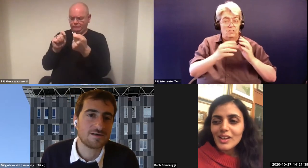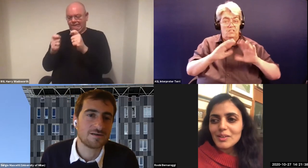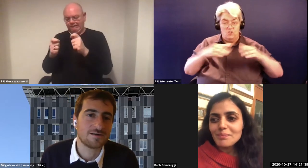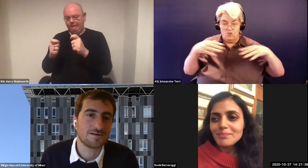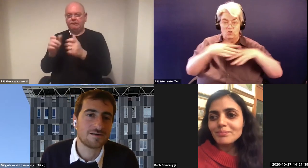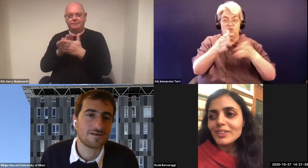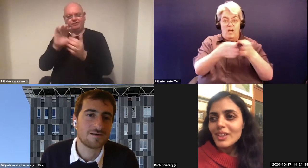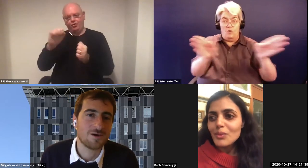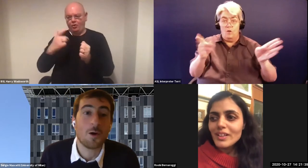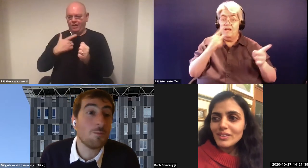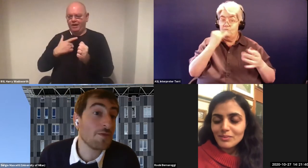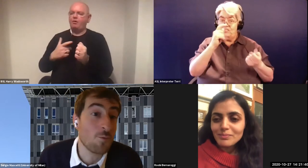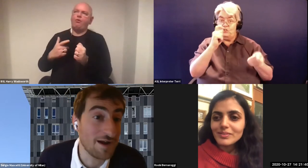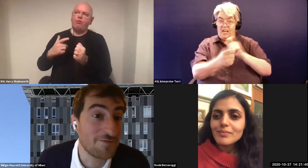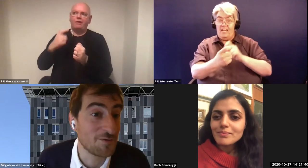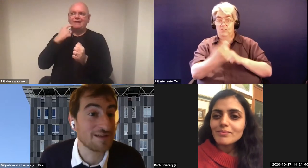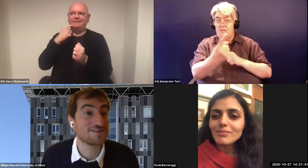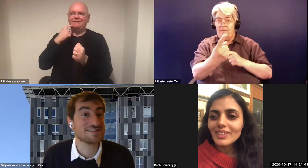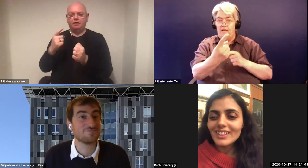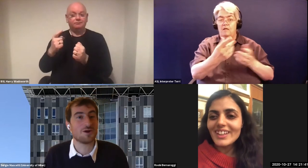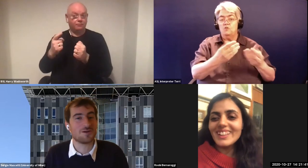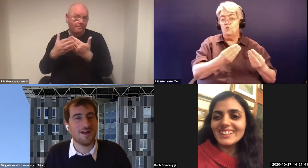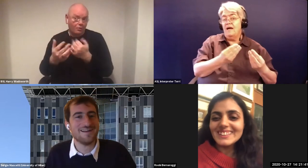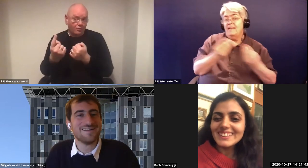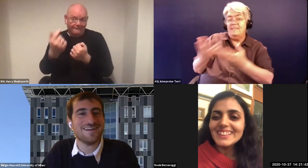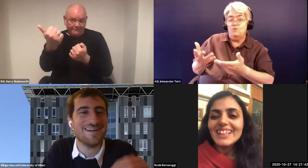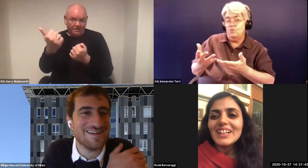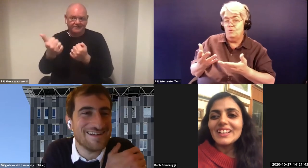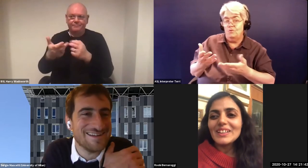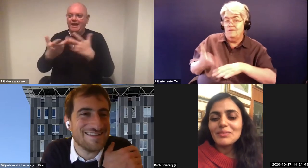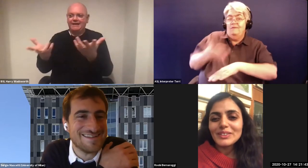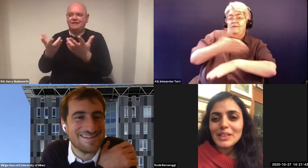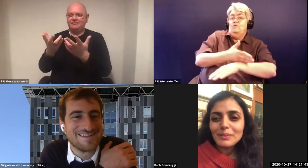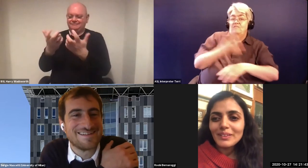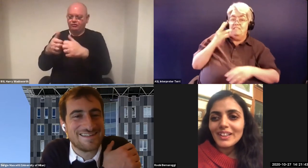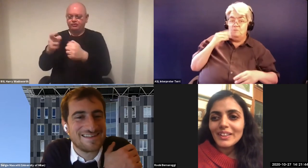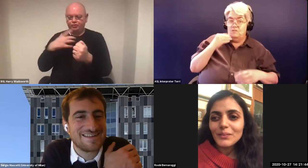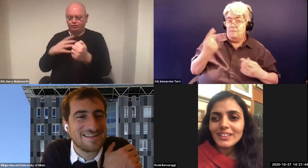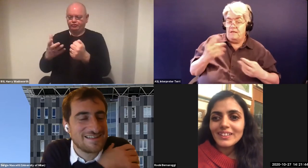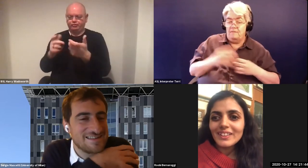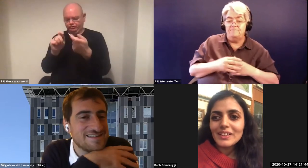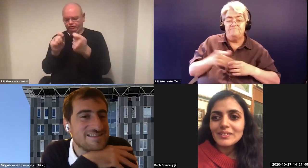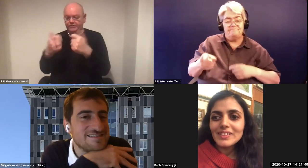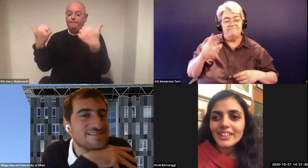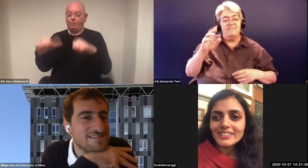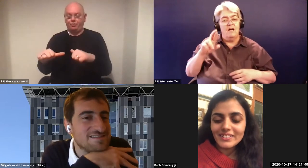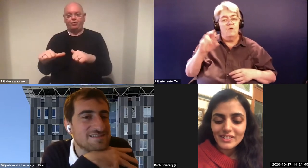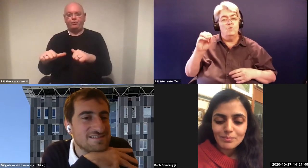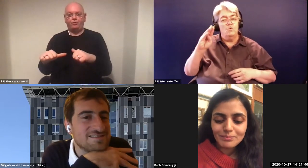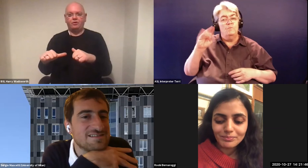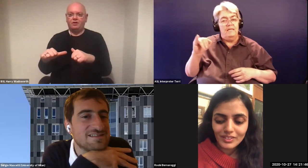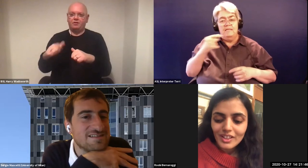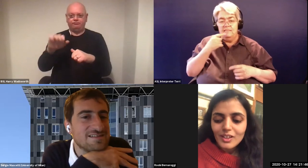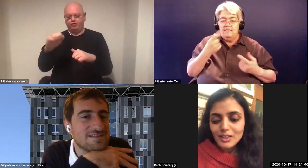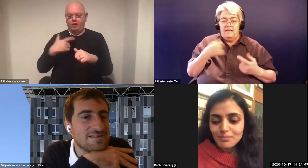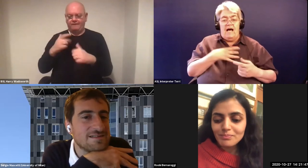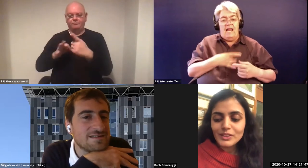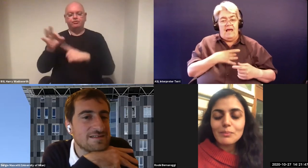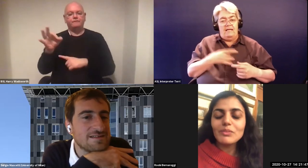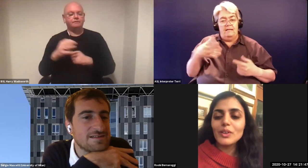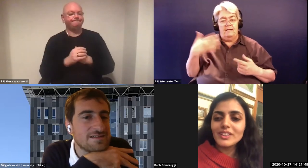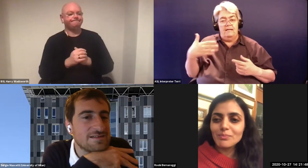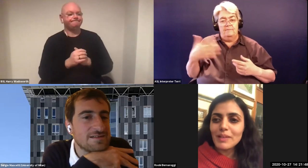um more than one if you can suggest more than one for example I really liked um for example for my